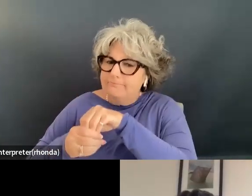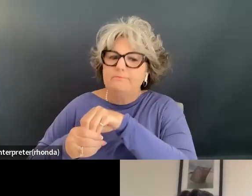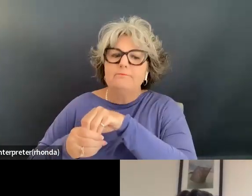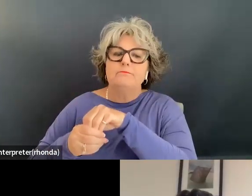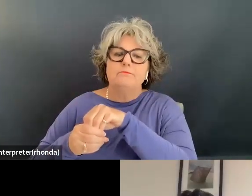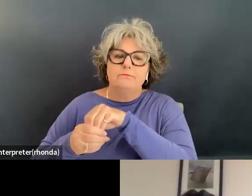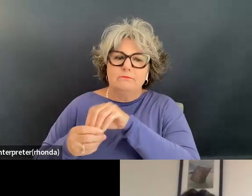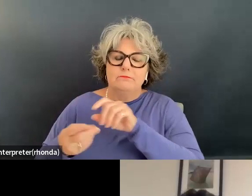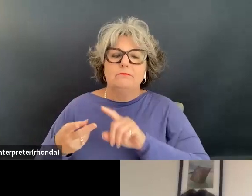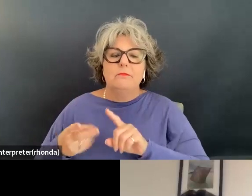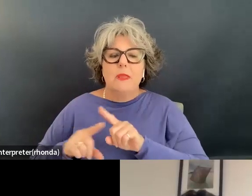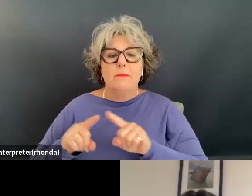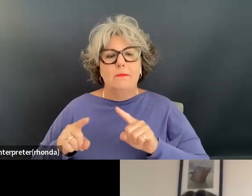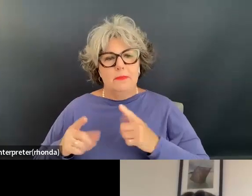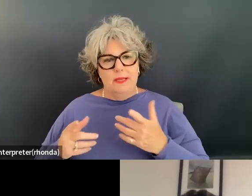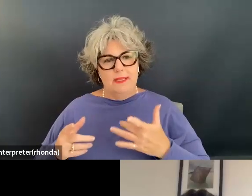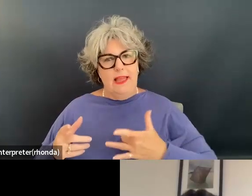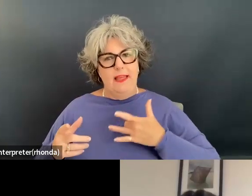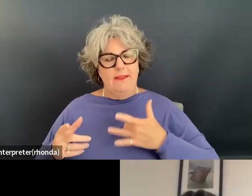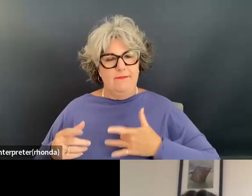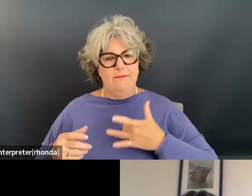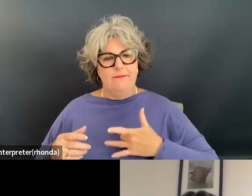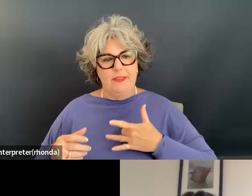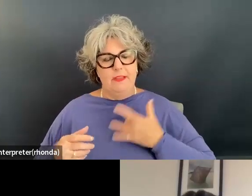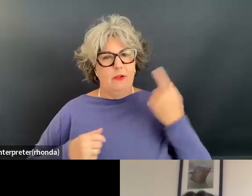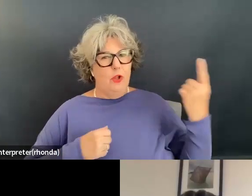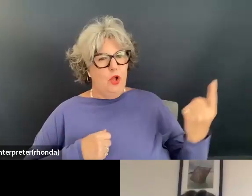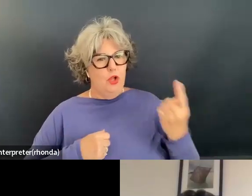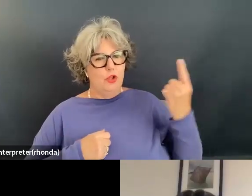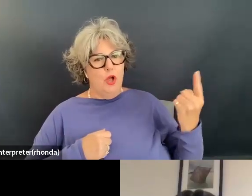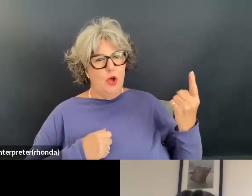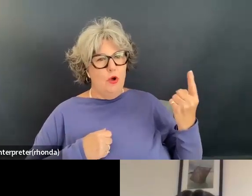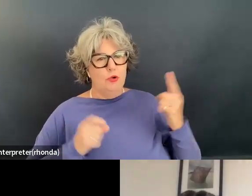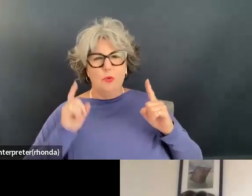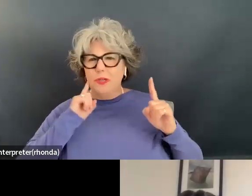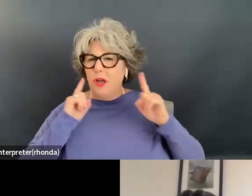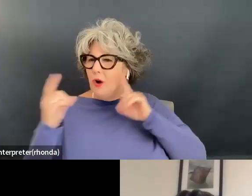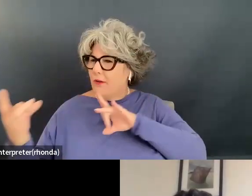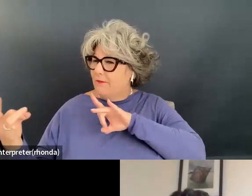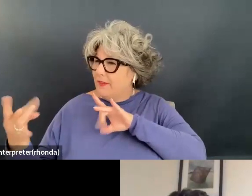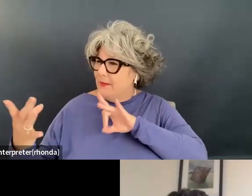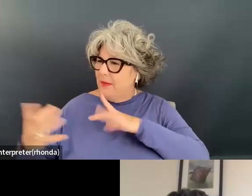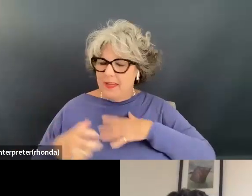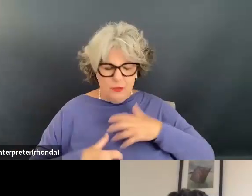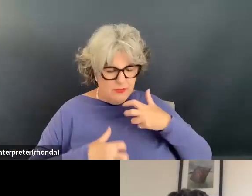but I felt much more alone when I heard those feedbacks and that was so hard for me.